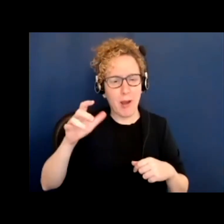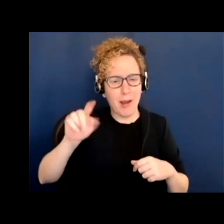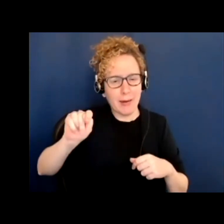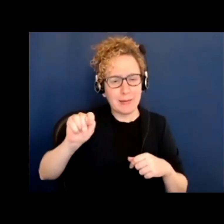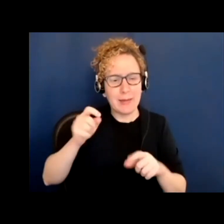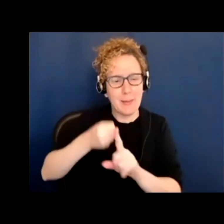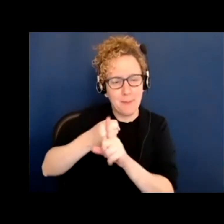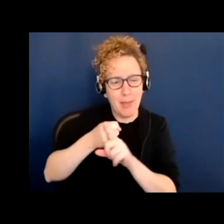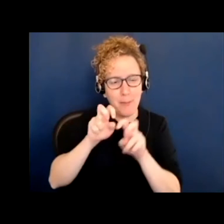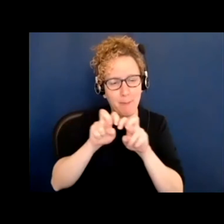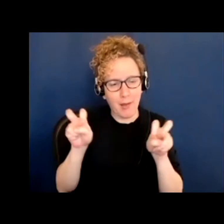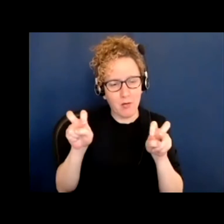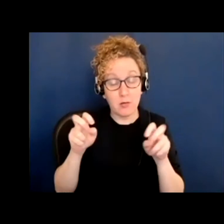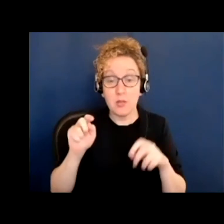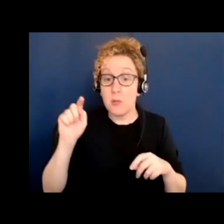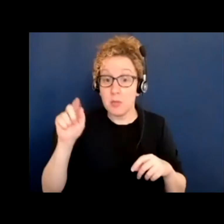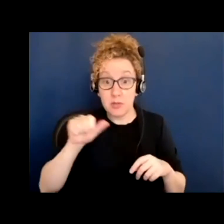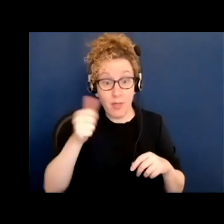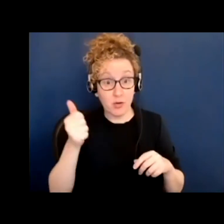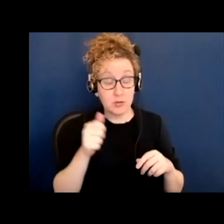programs beyond study abroad.